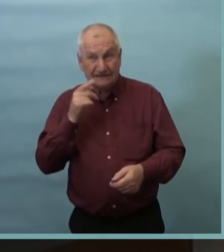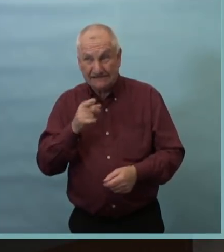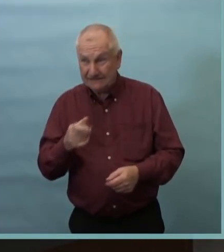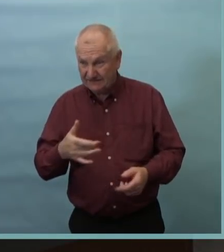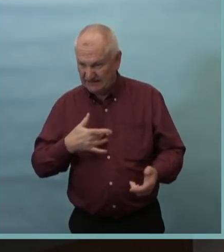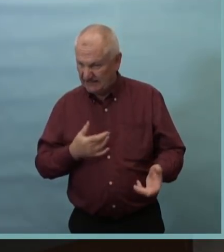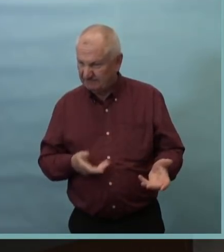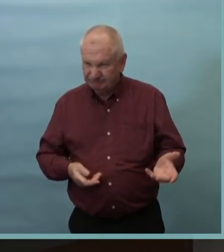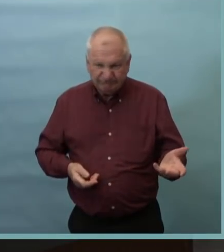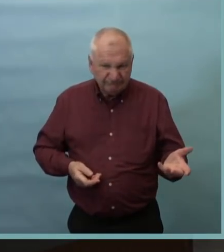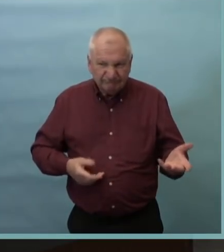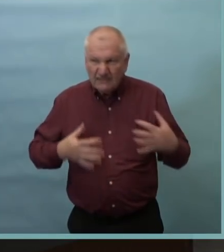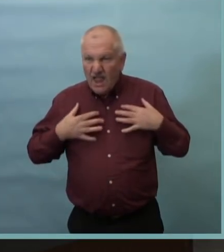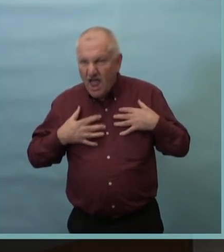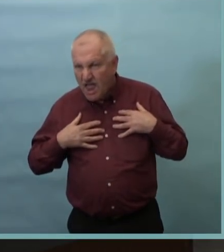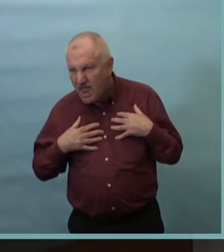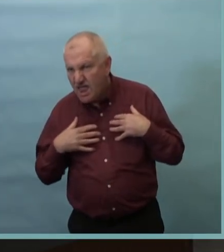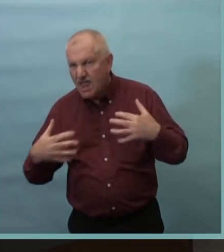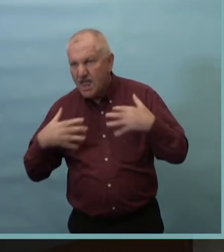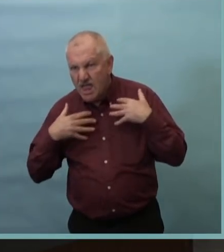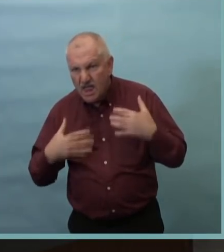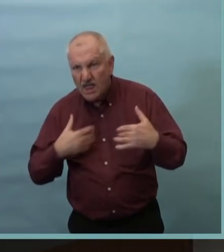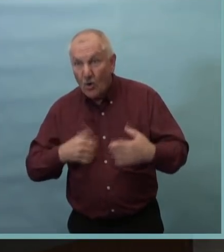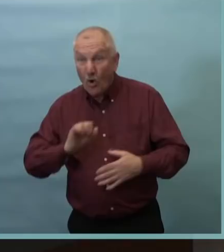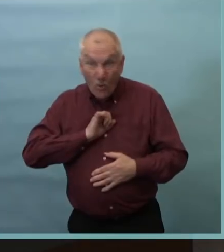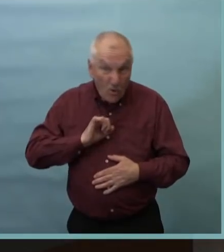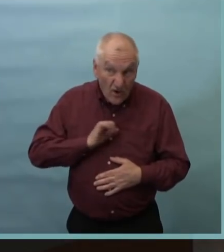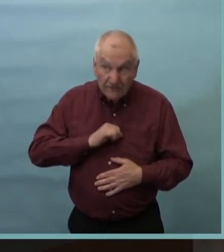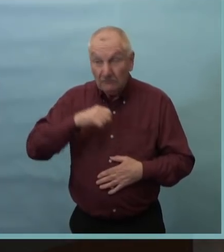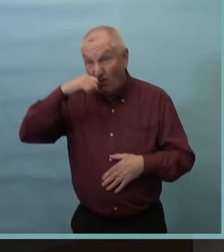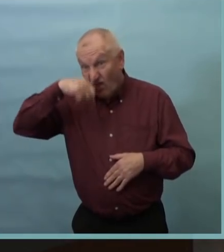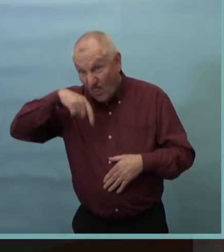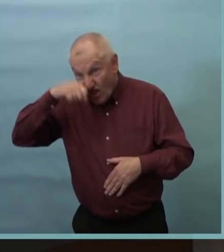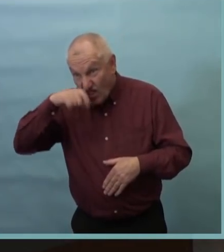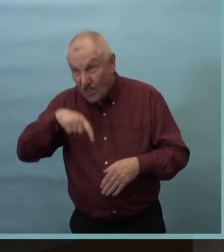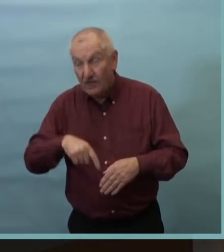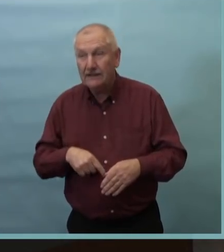sore throat fever even if they appear to be mild please call health links for